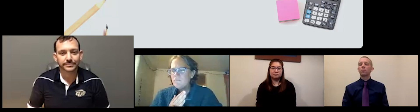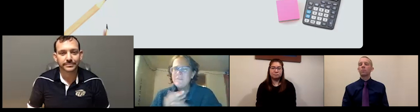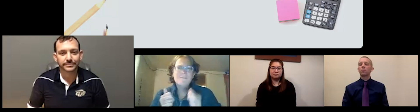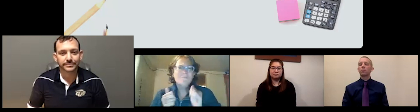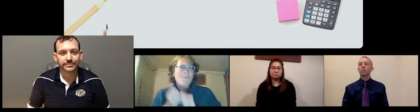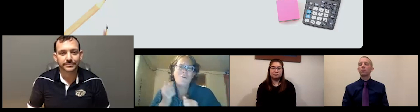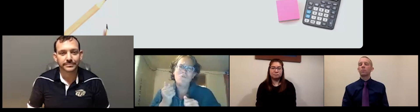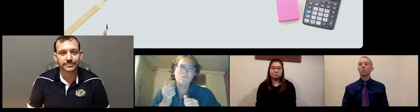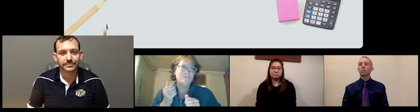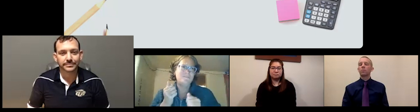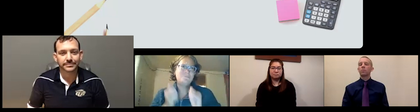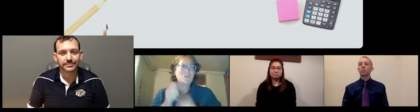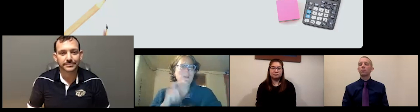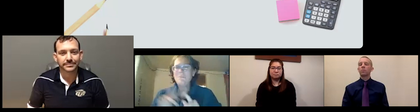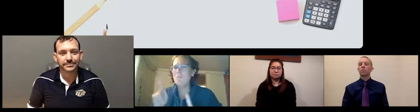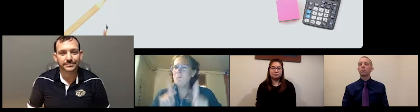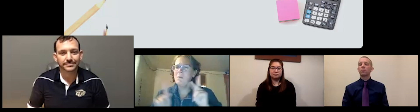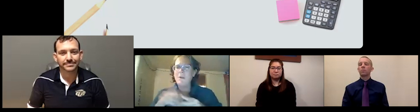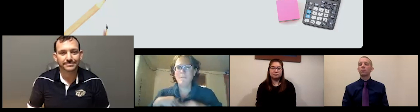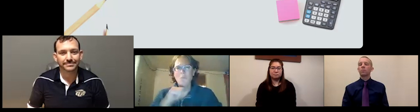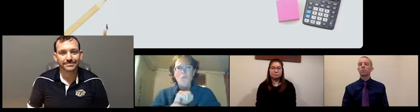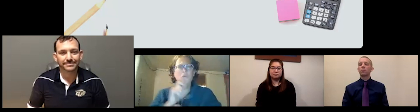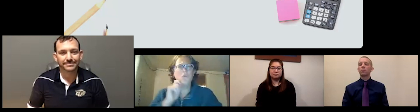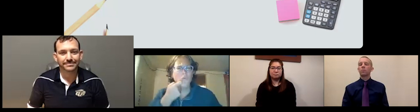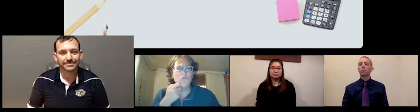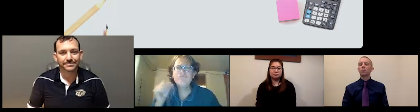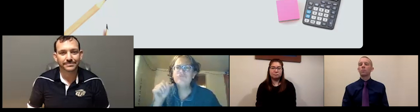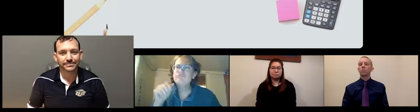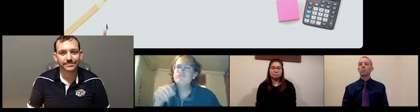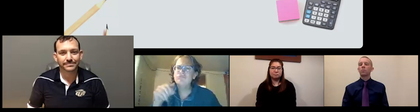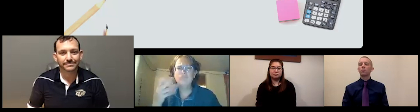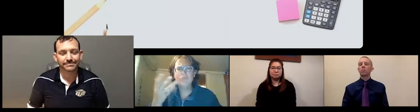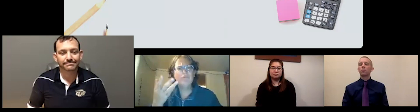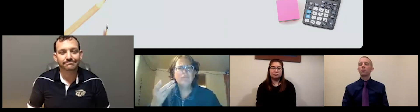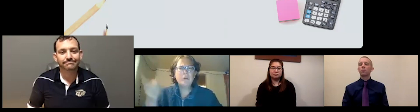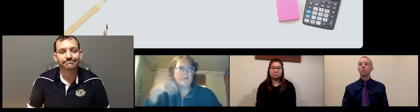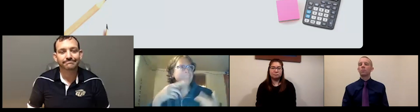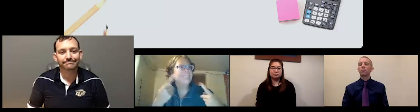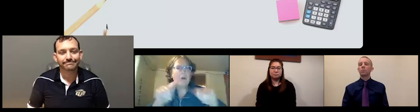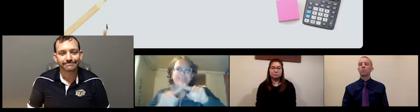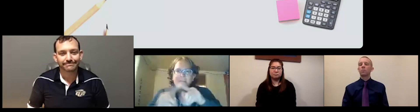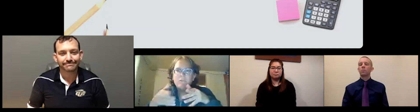Most of the time people at work are cool, and they try different ways